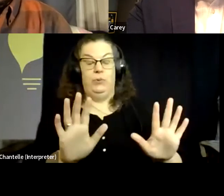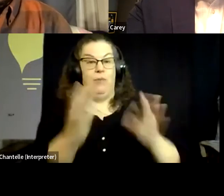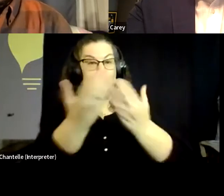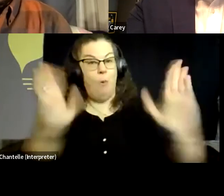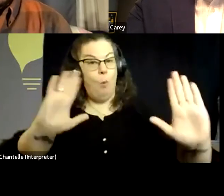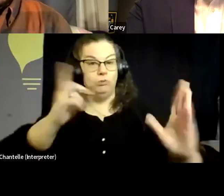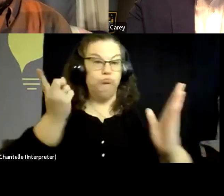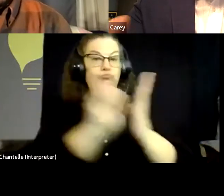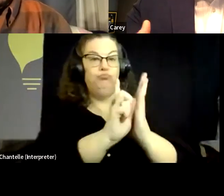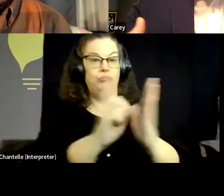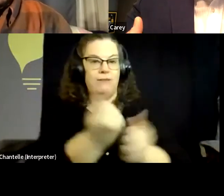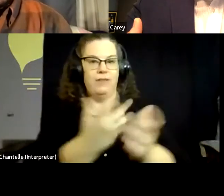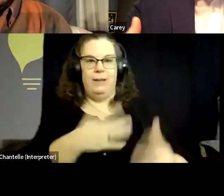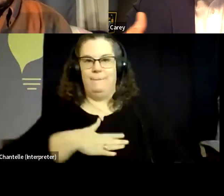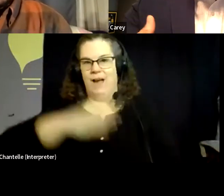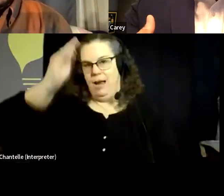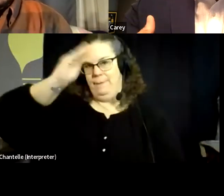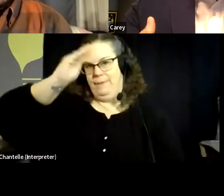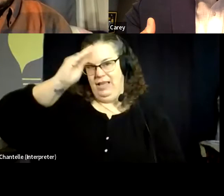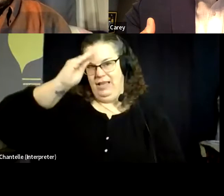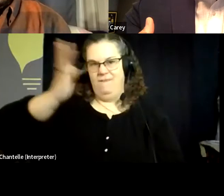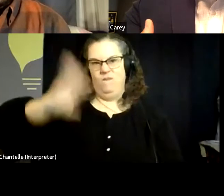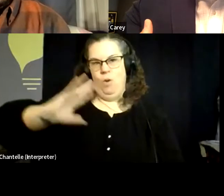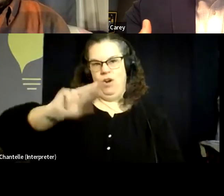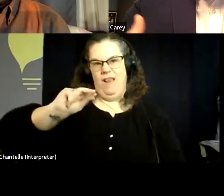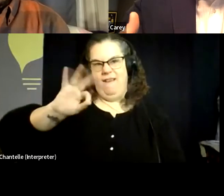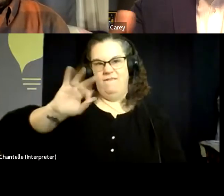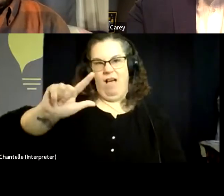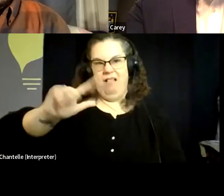boards is awesome. As a former football player, I believe hockey players